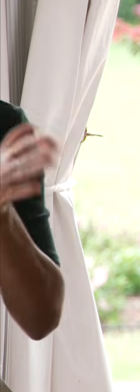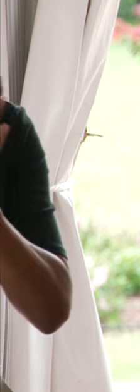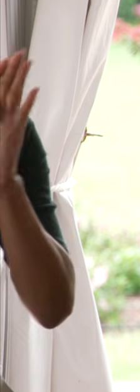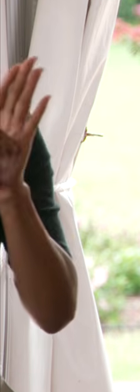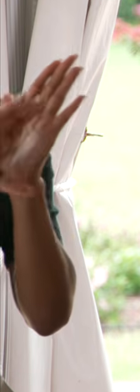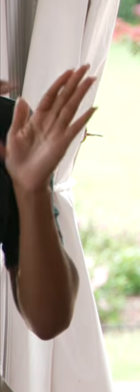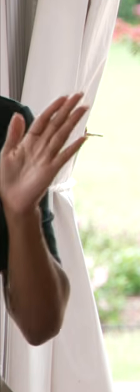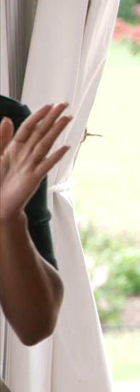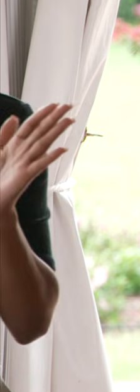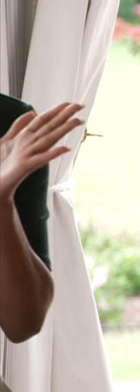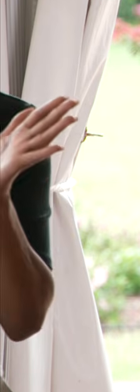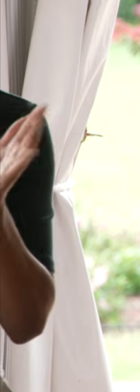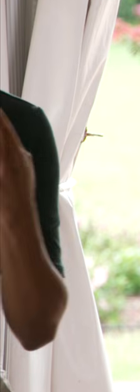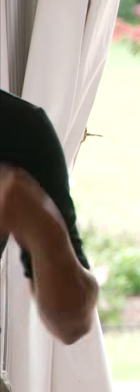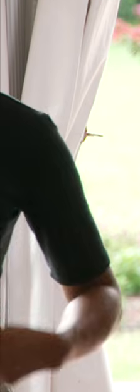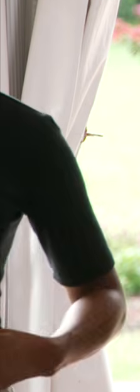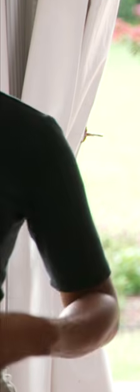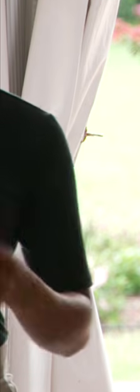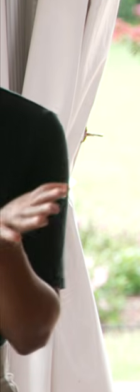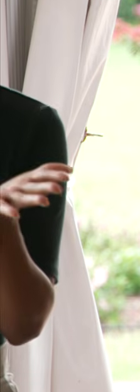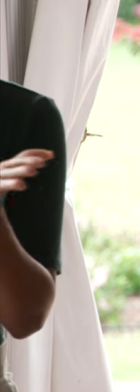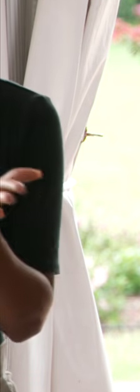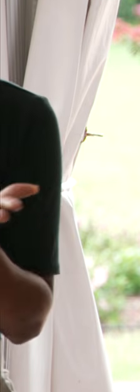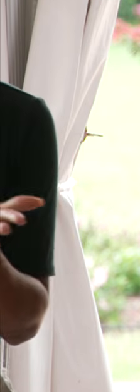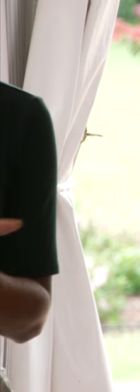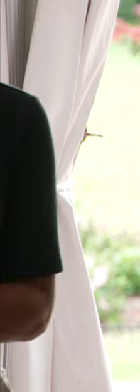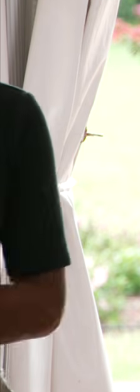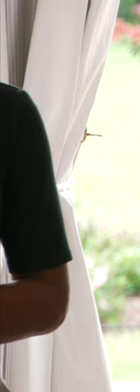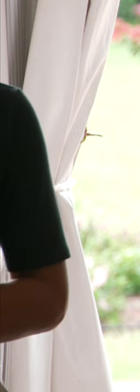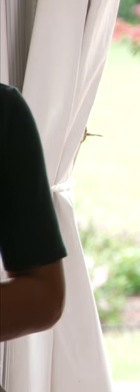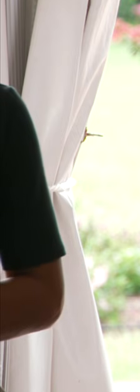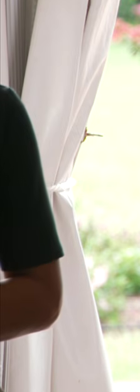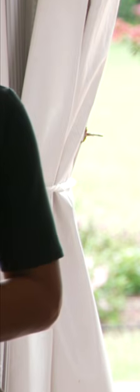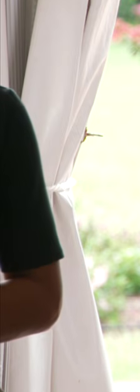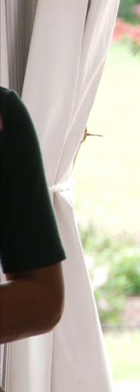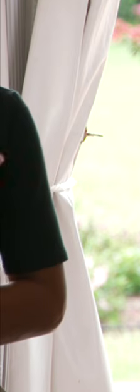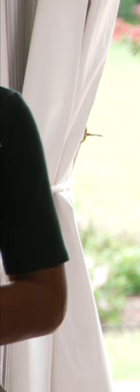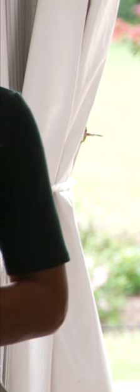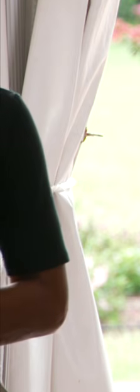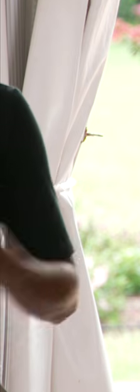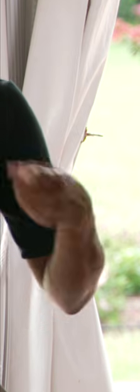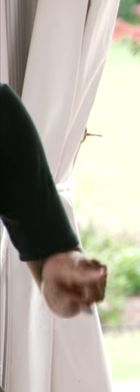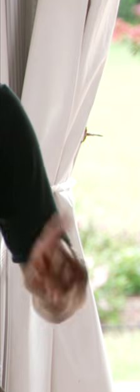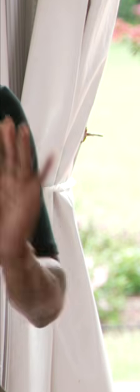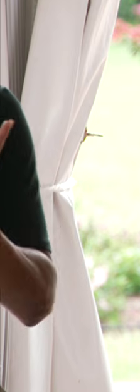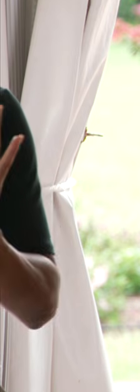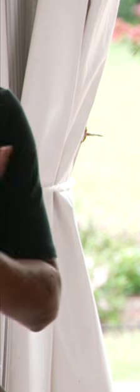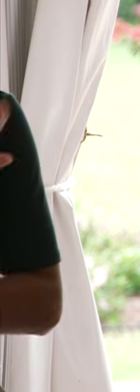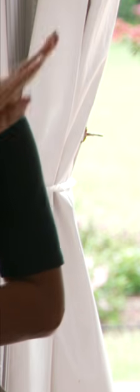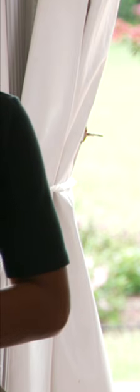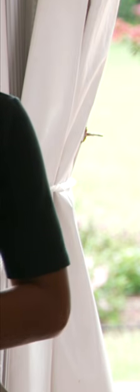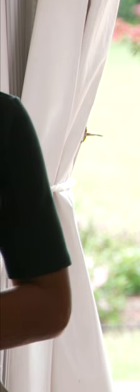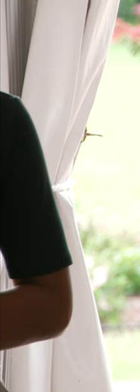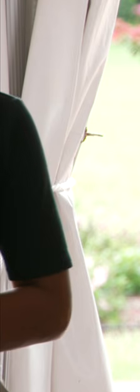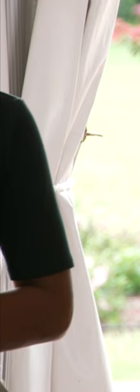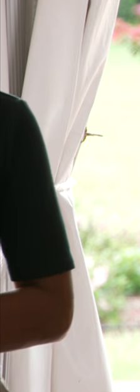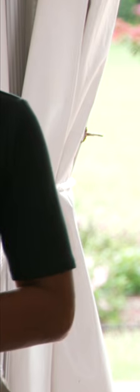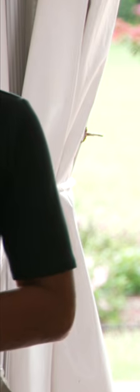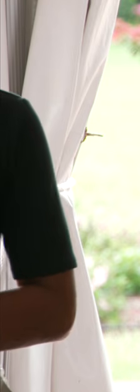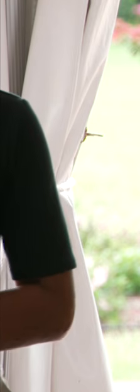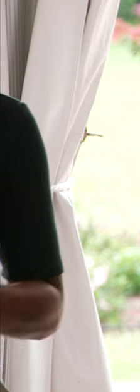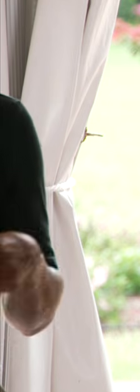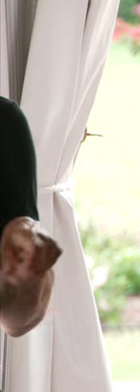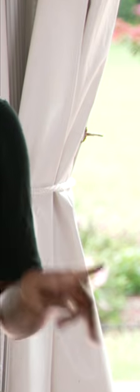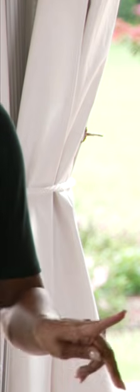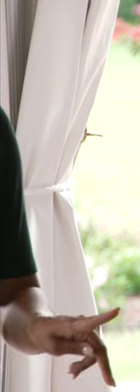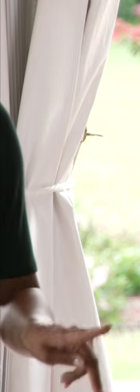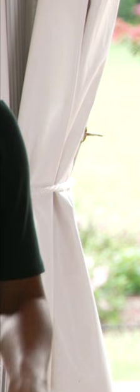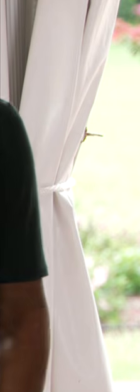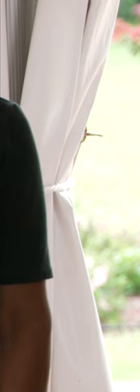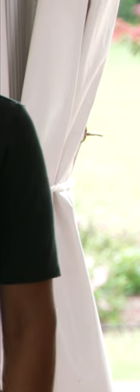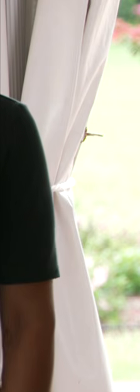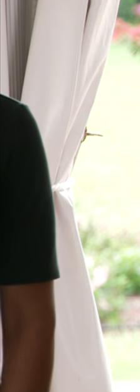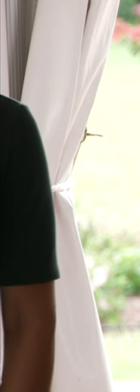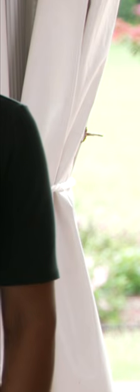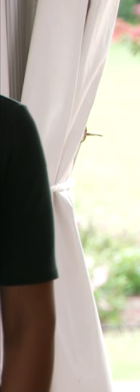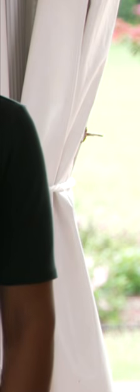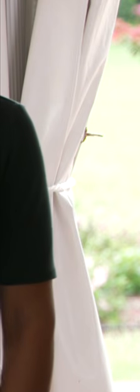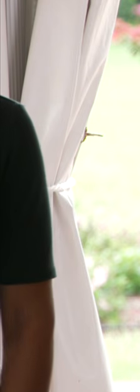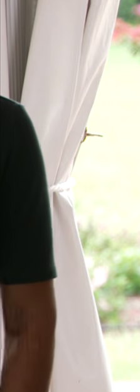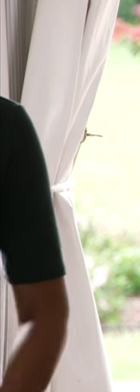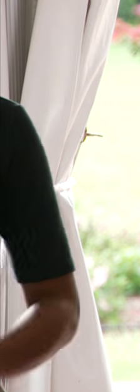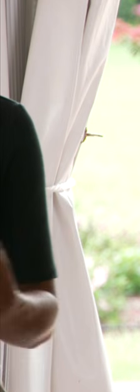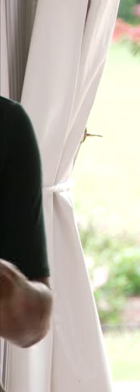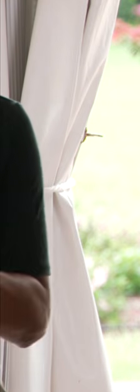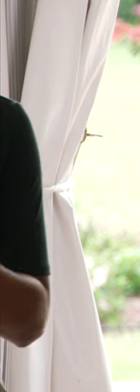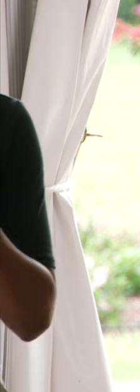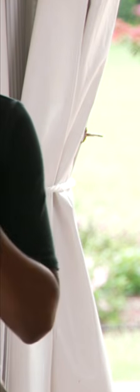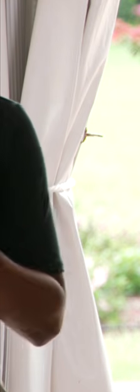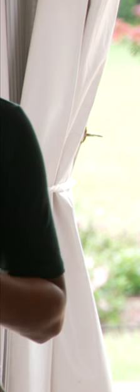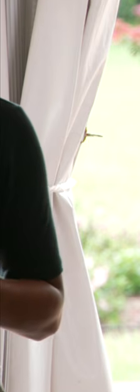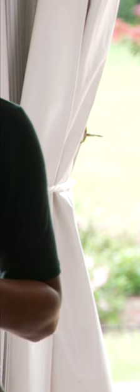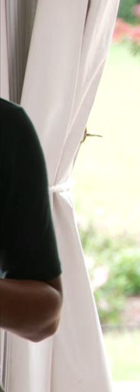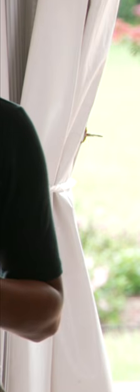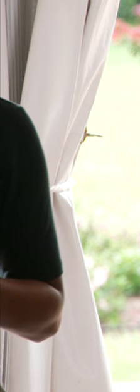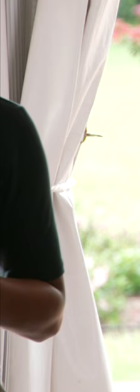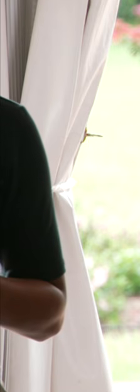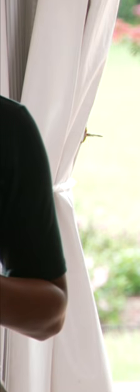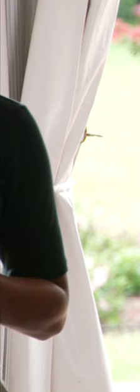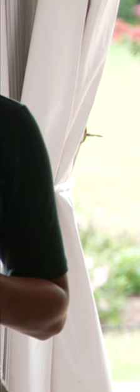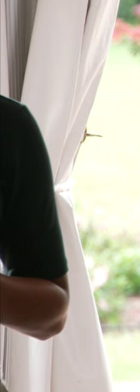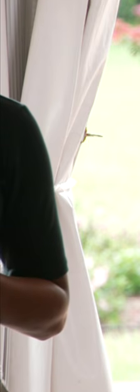dignity. Never again should we allow or endure a study like the United States Public Health Service